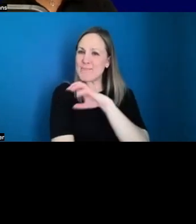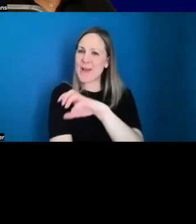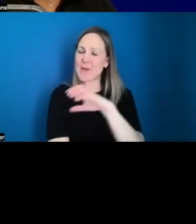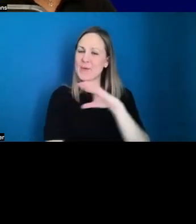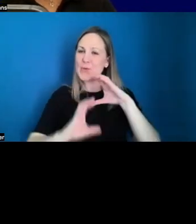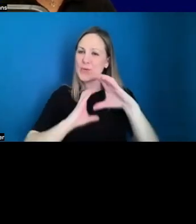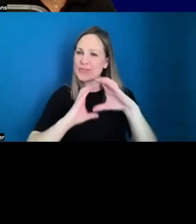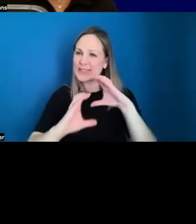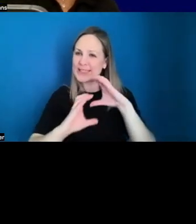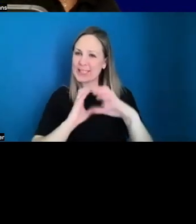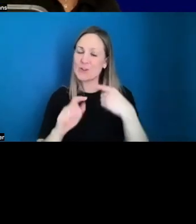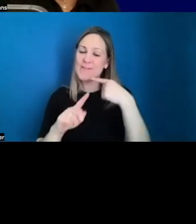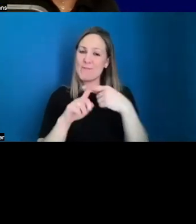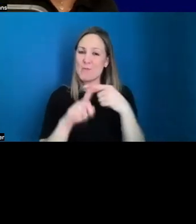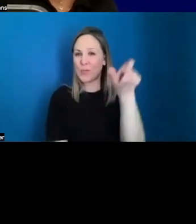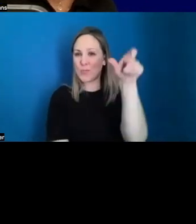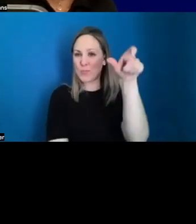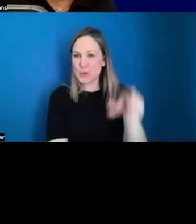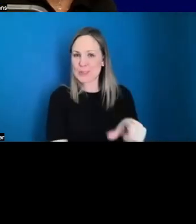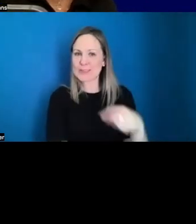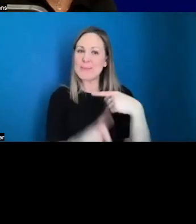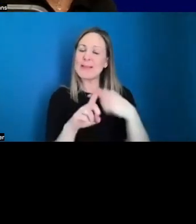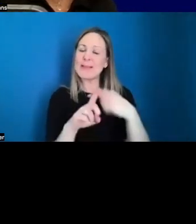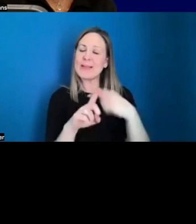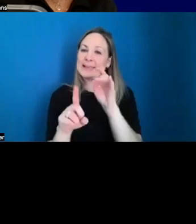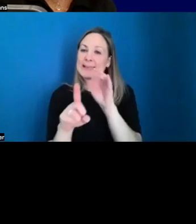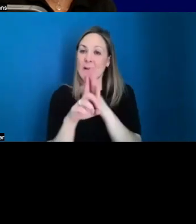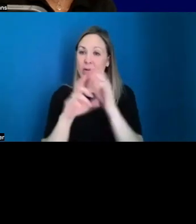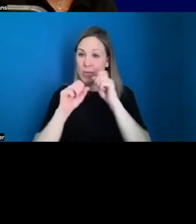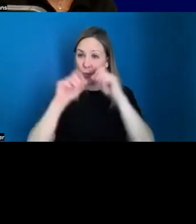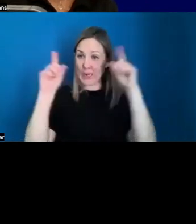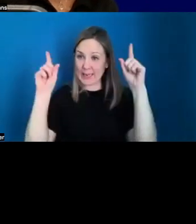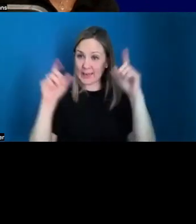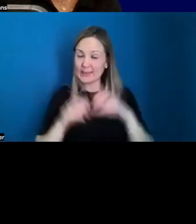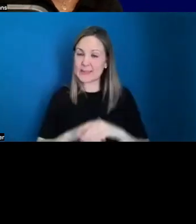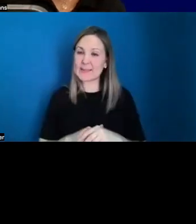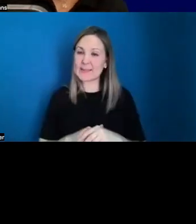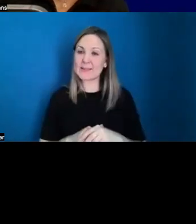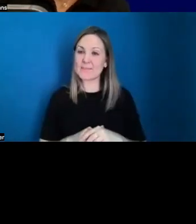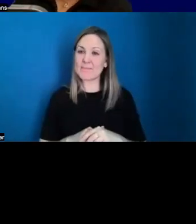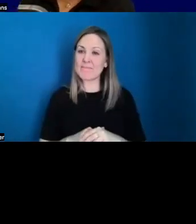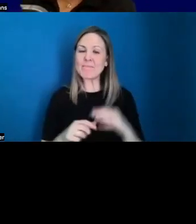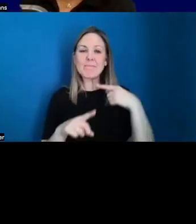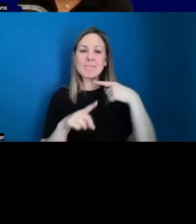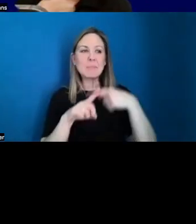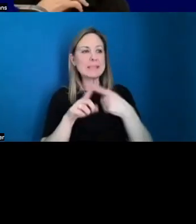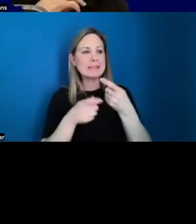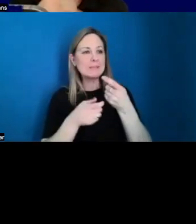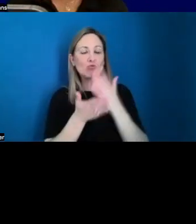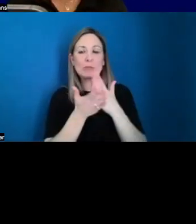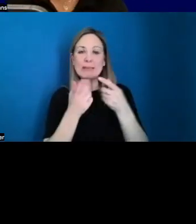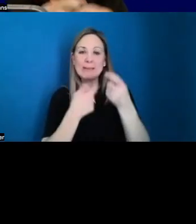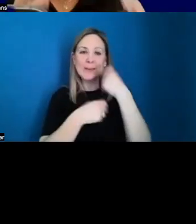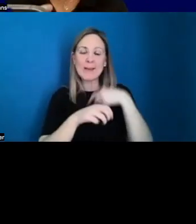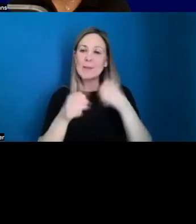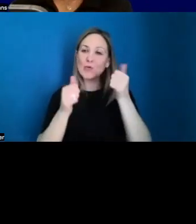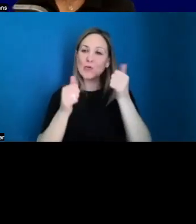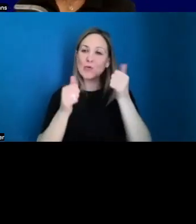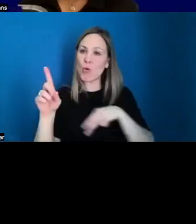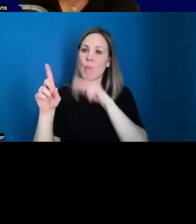individual and their self-awareness as well as becoming a good role model within the combined